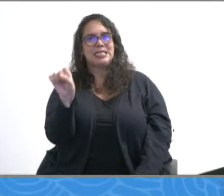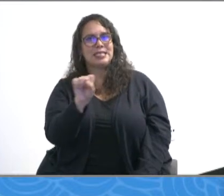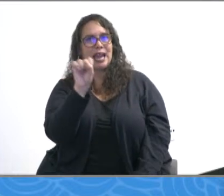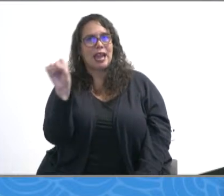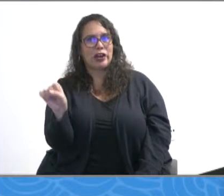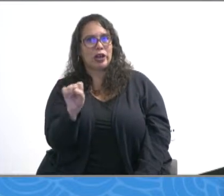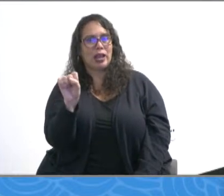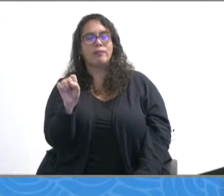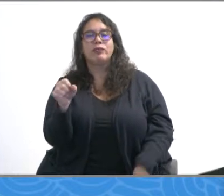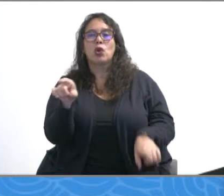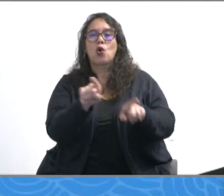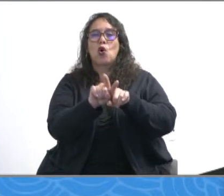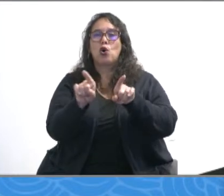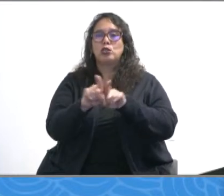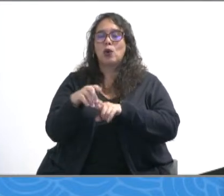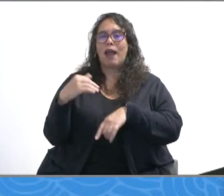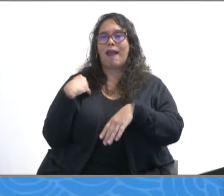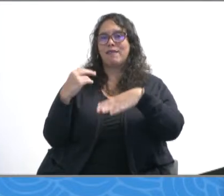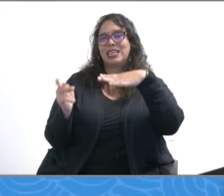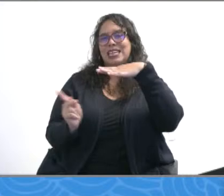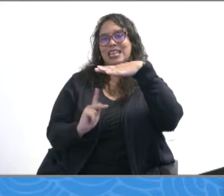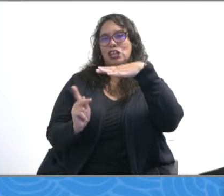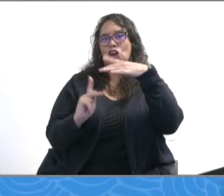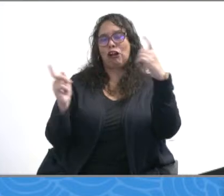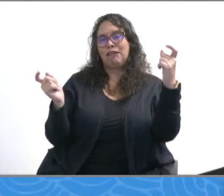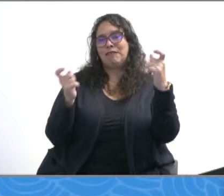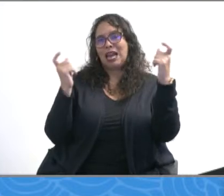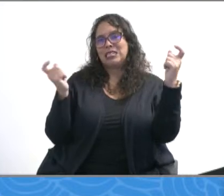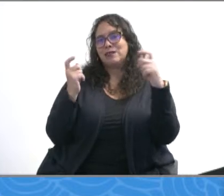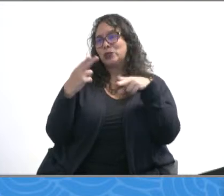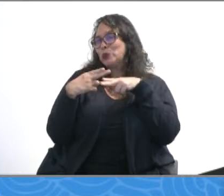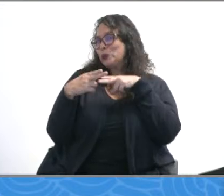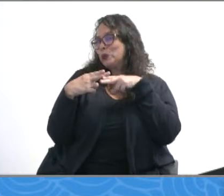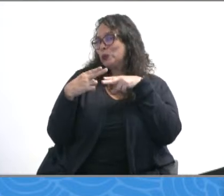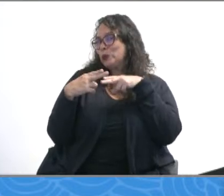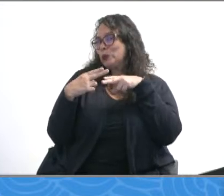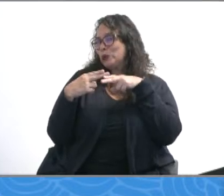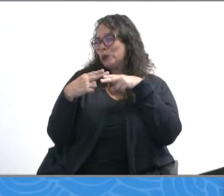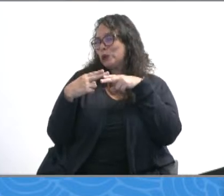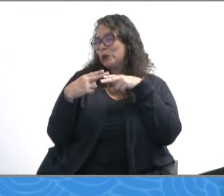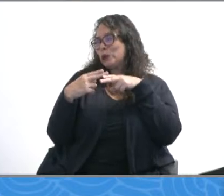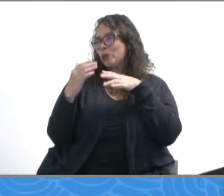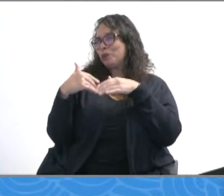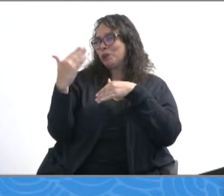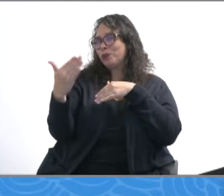We also have our Kindergarten Festival that's coming up the following Saturday,